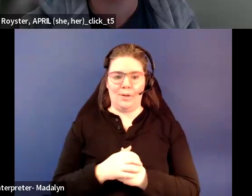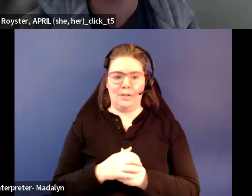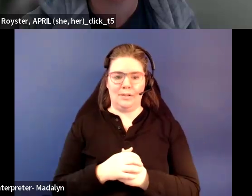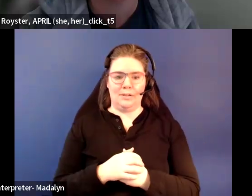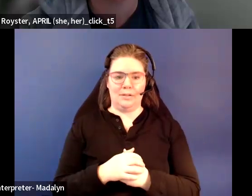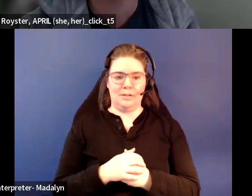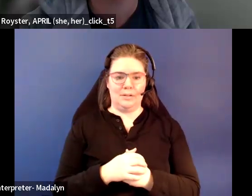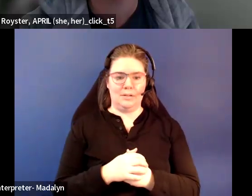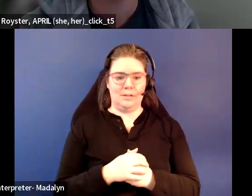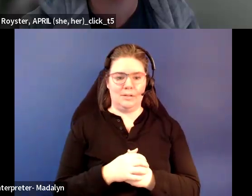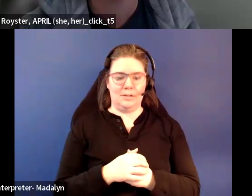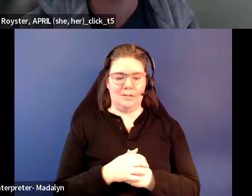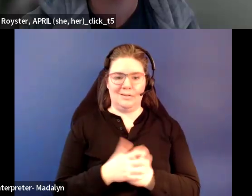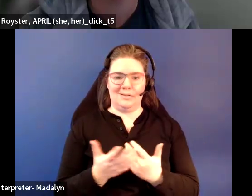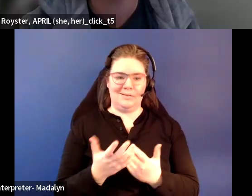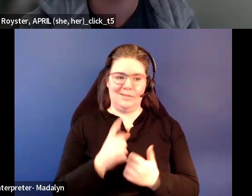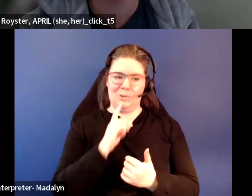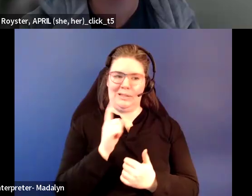Carolyn Grawi: an obscurity of how it's all happening. But